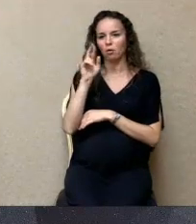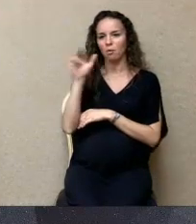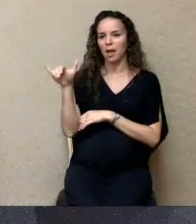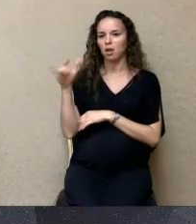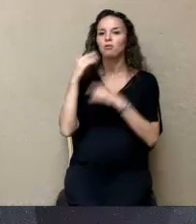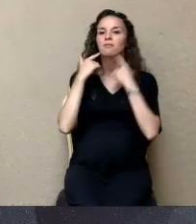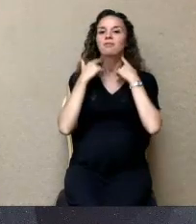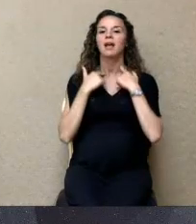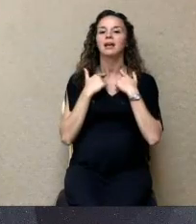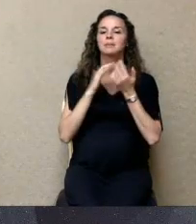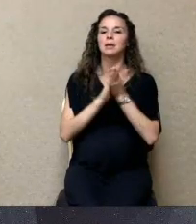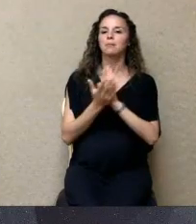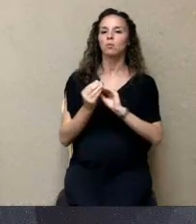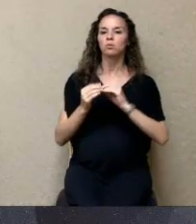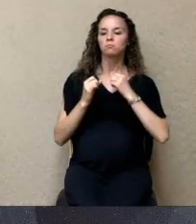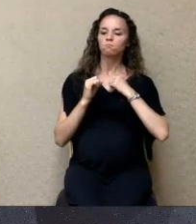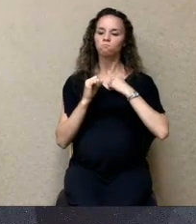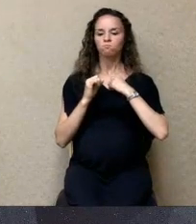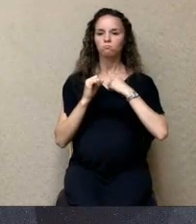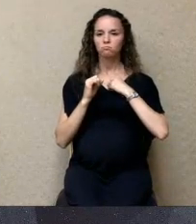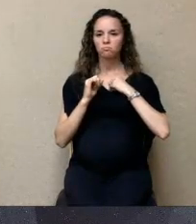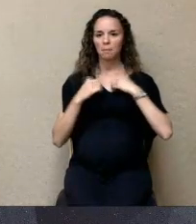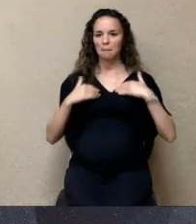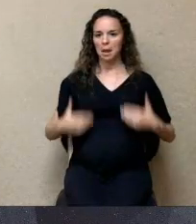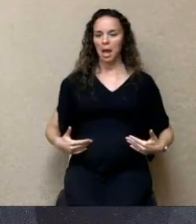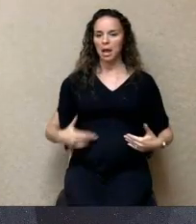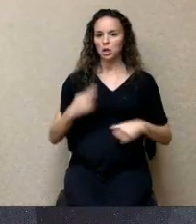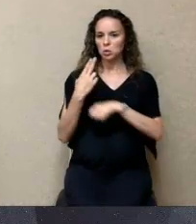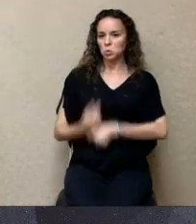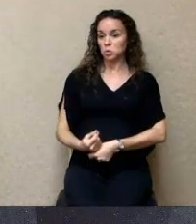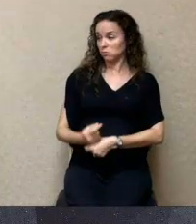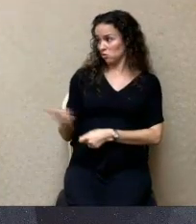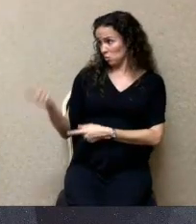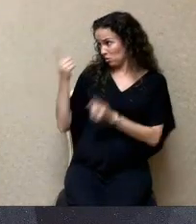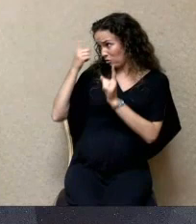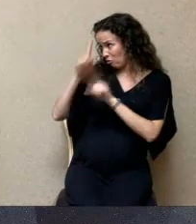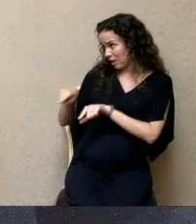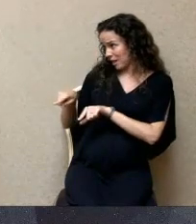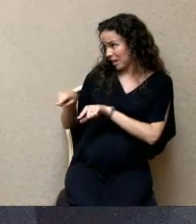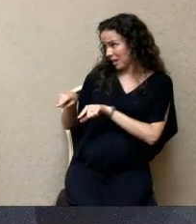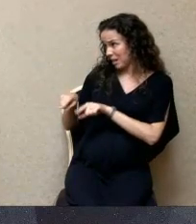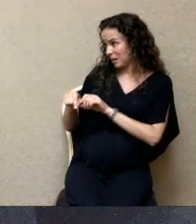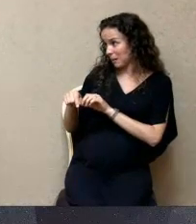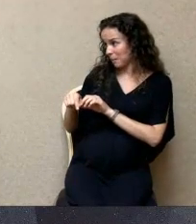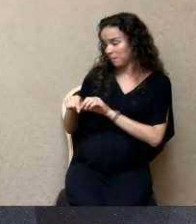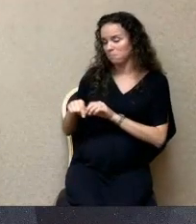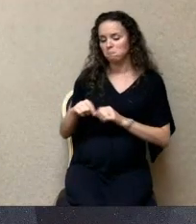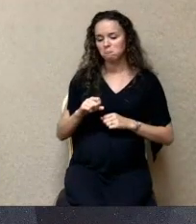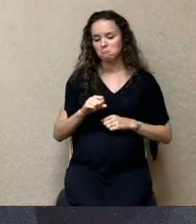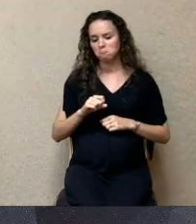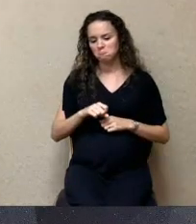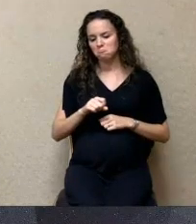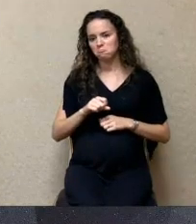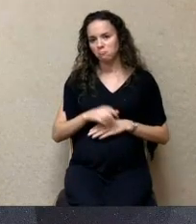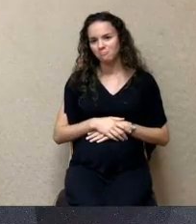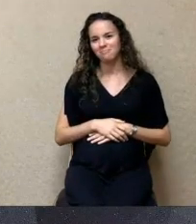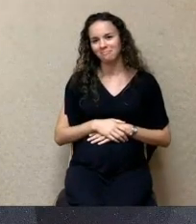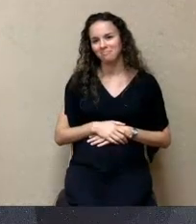and your body has gotten more used to that movement. Would you agree with that? Yeah.